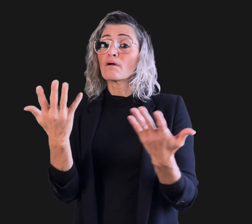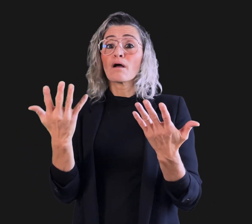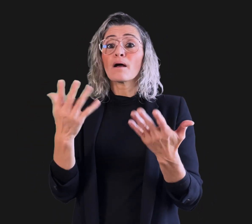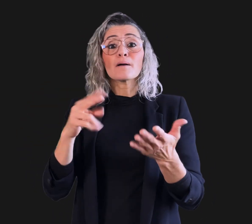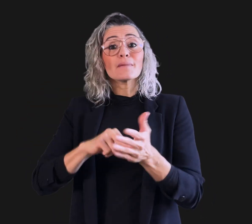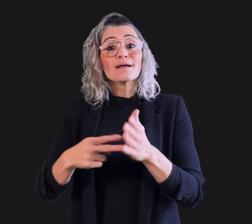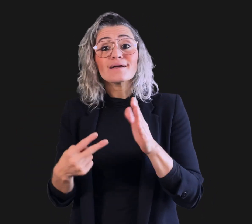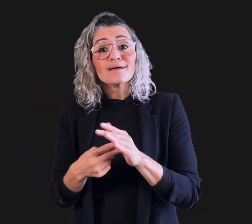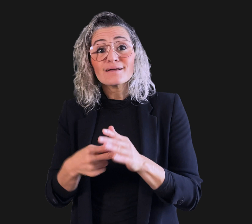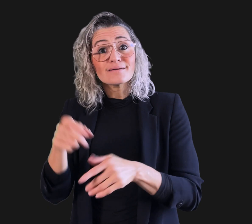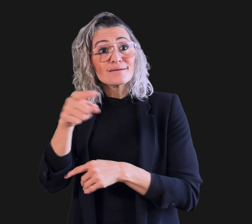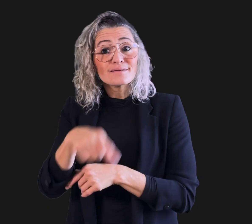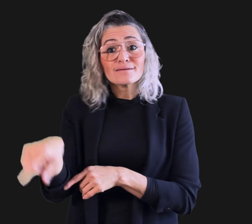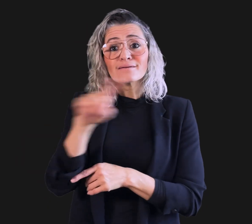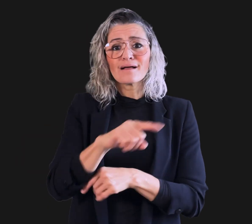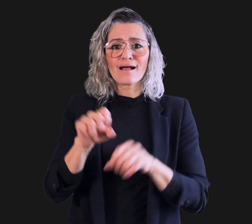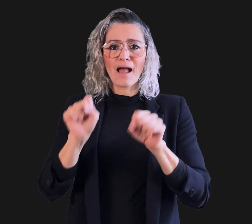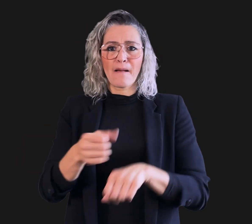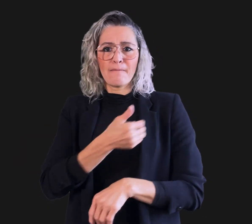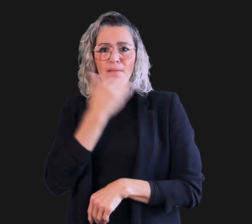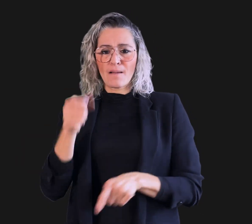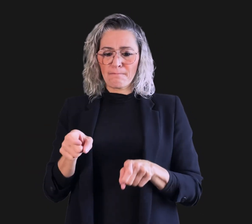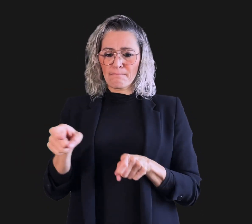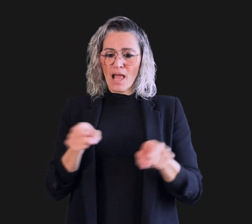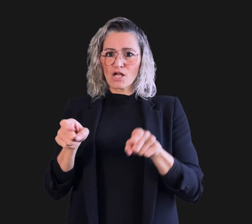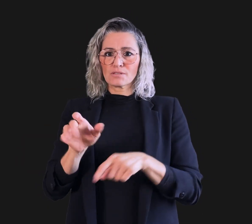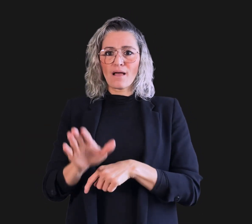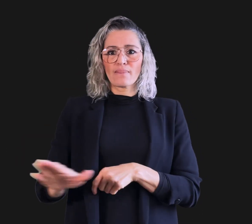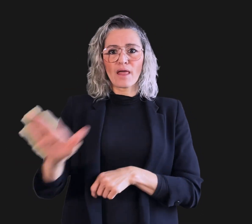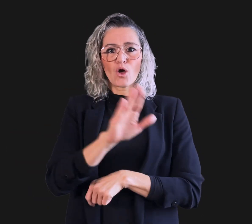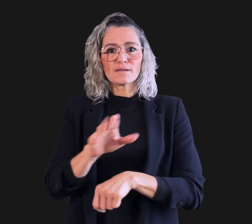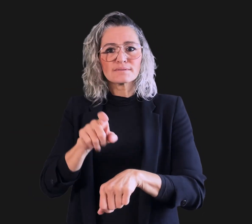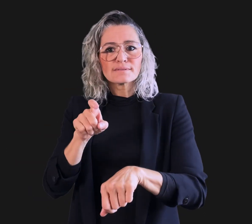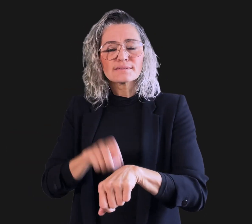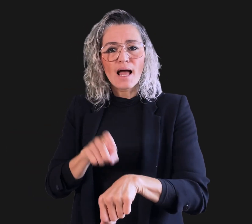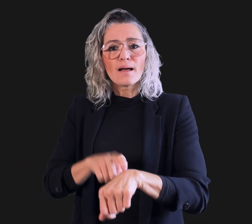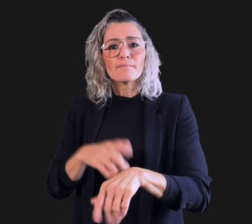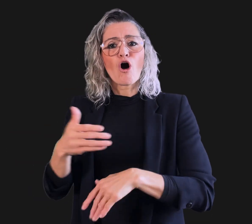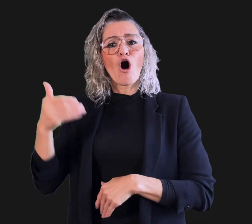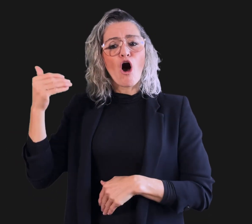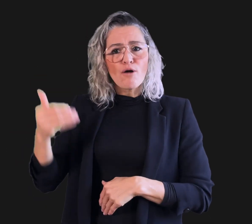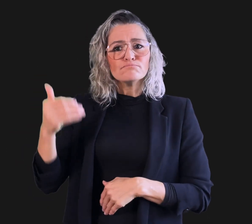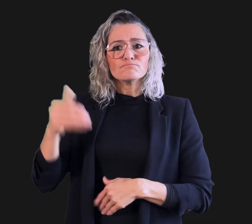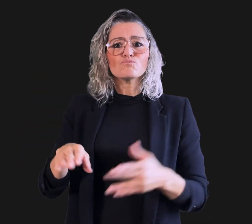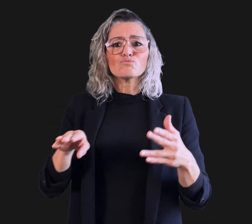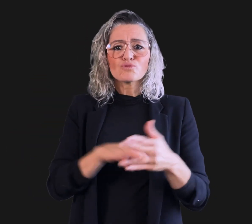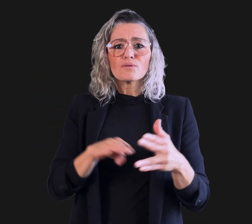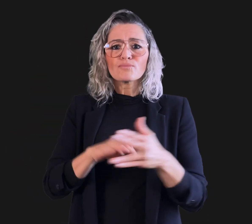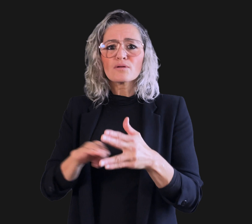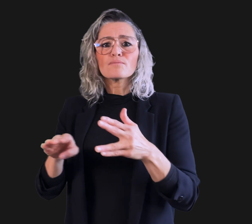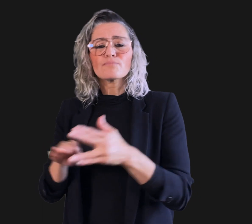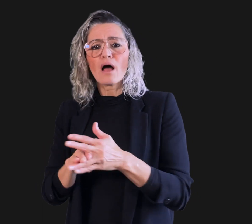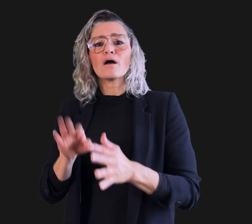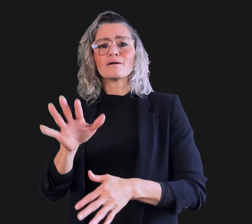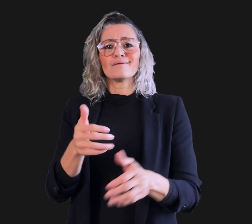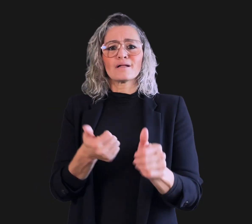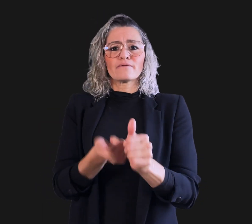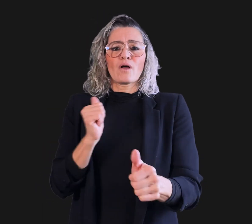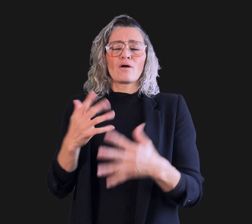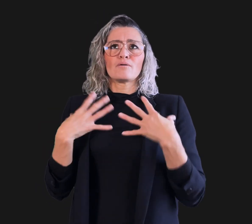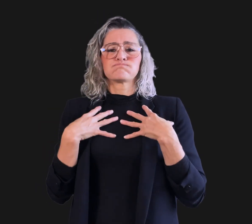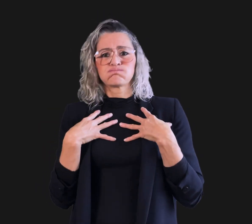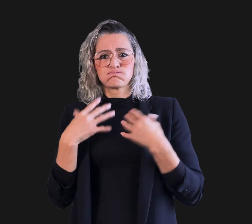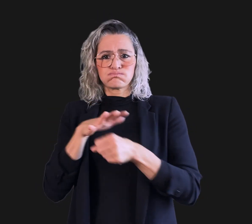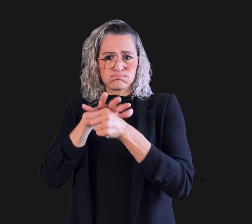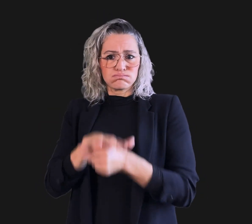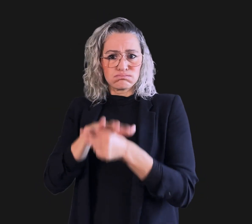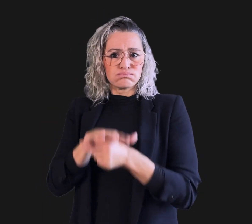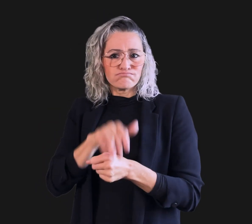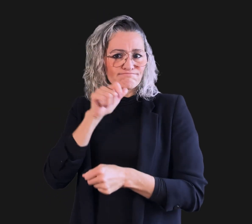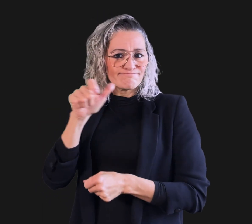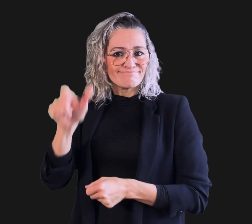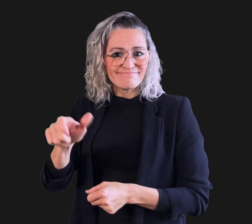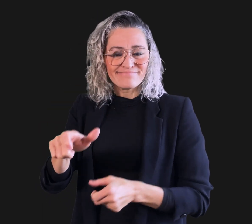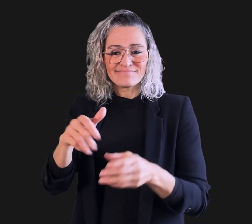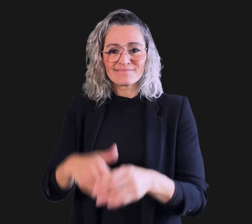In turn, they can better manage their time, take regular breaks, and avoid undue stress.